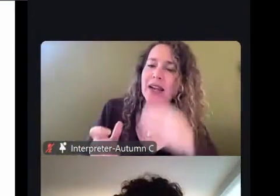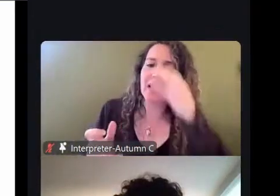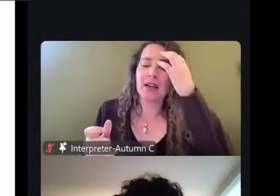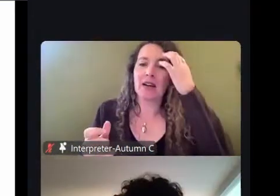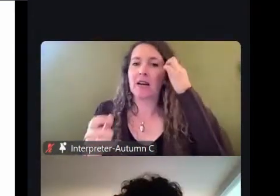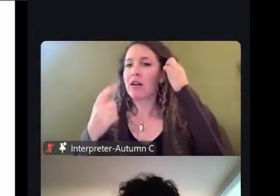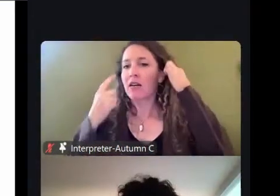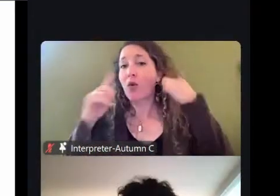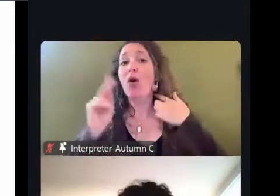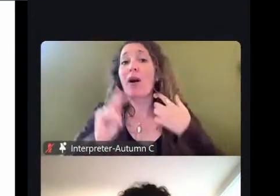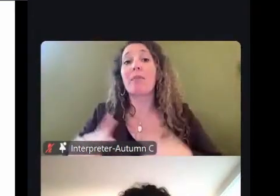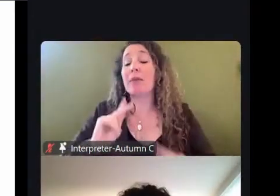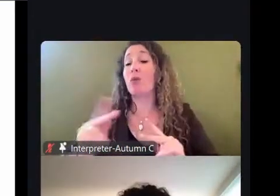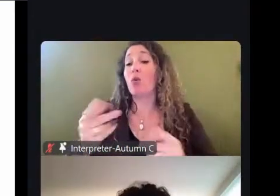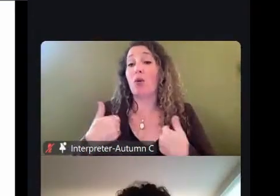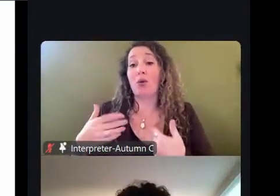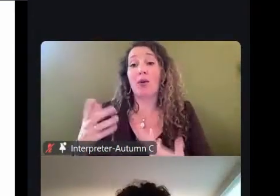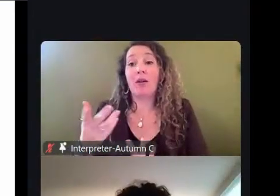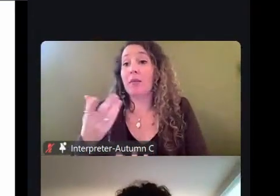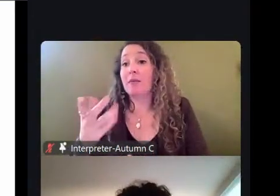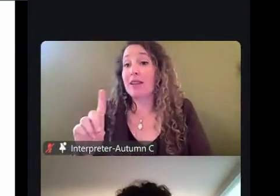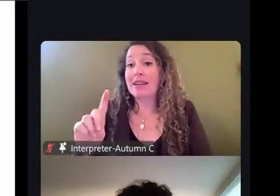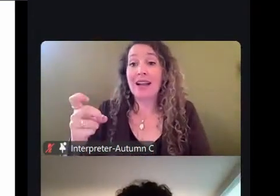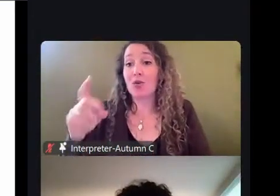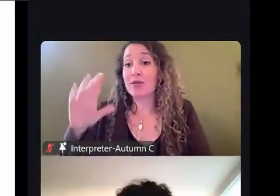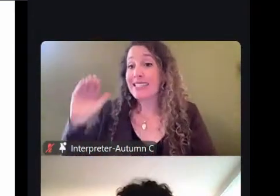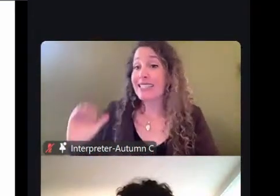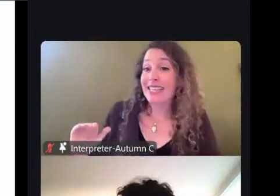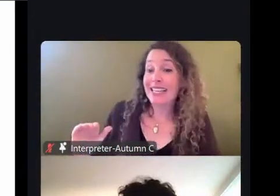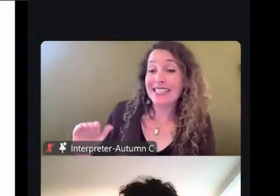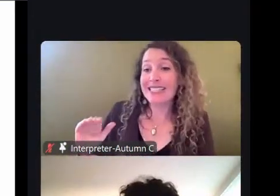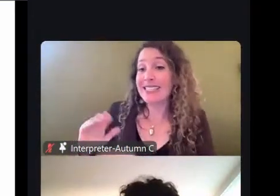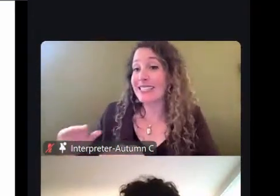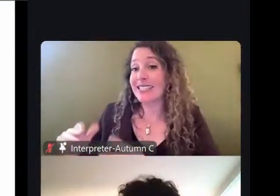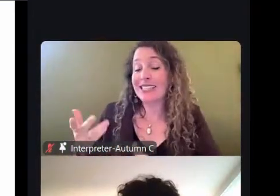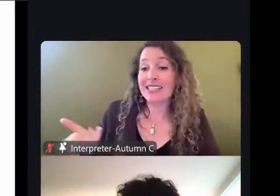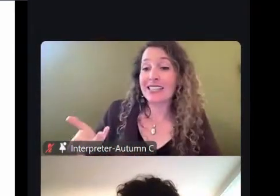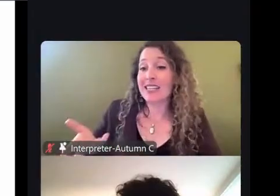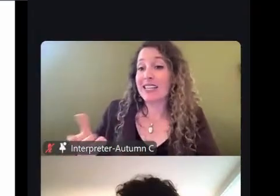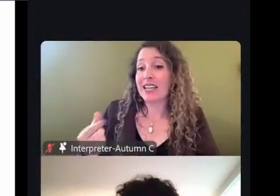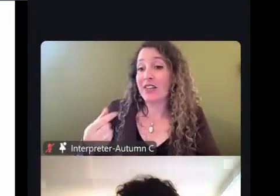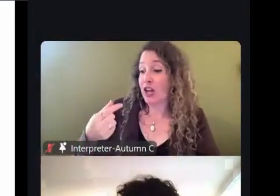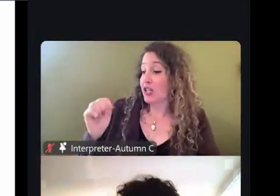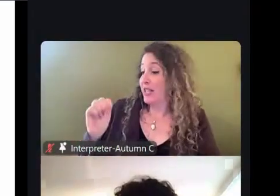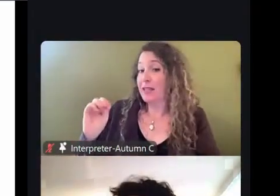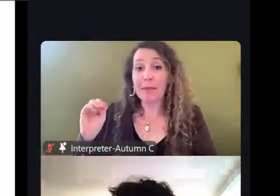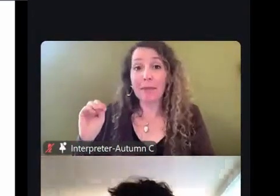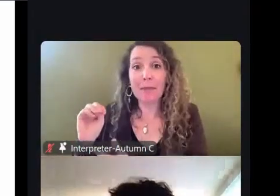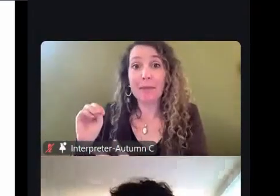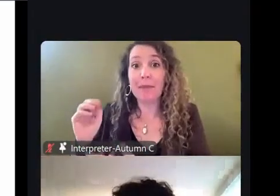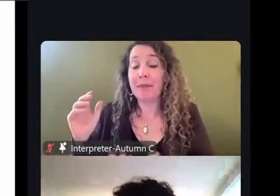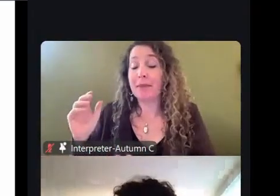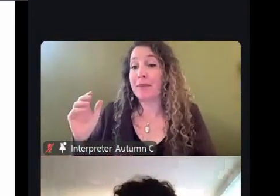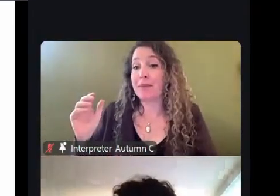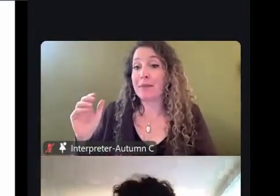like for folks who were diagnosed as kids? And then are GSM and wanting gender affirming care.